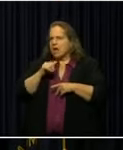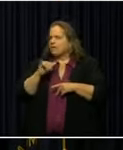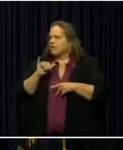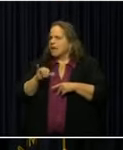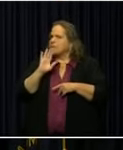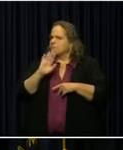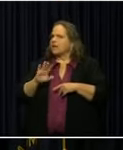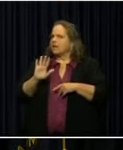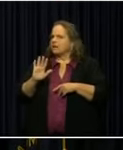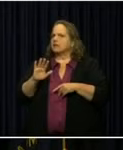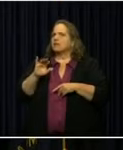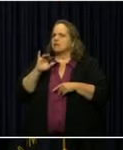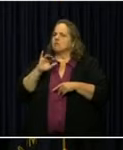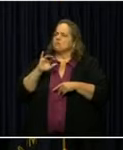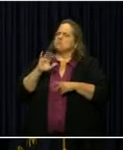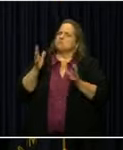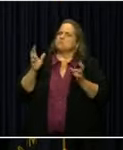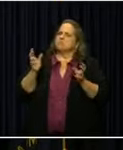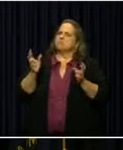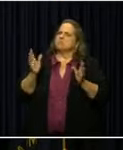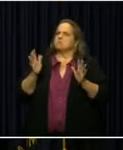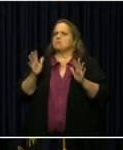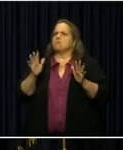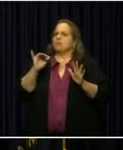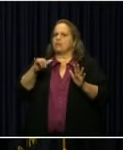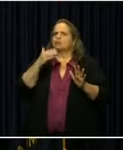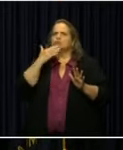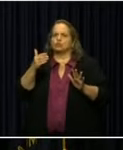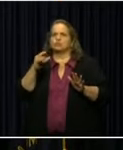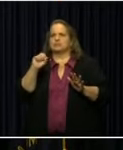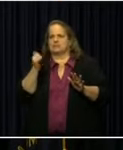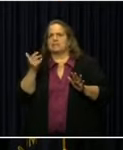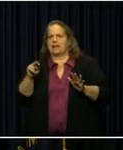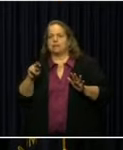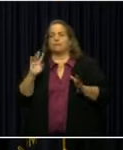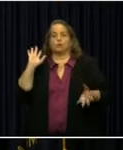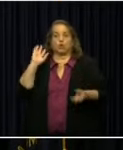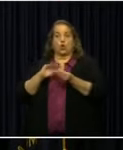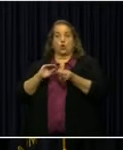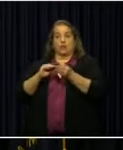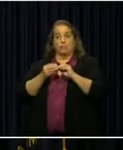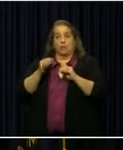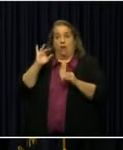YEARS OLD. SO WHILE WE TALK ABOUT THE MOST